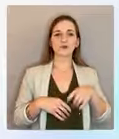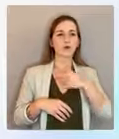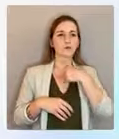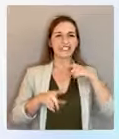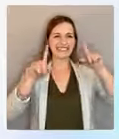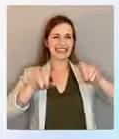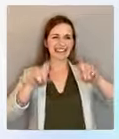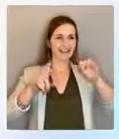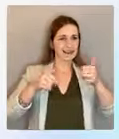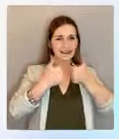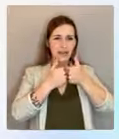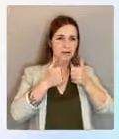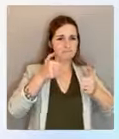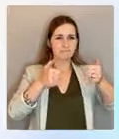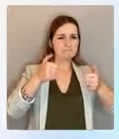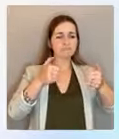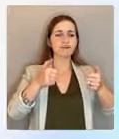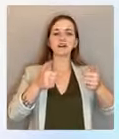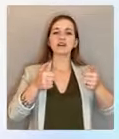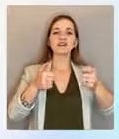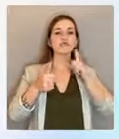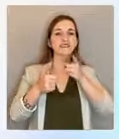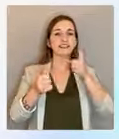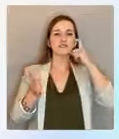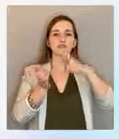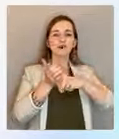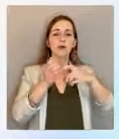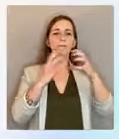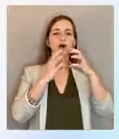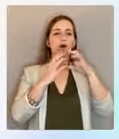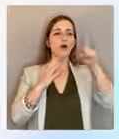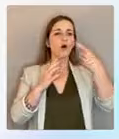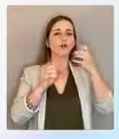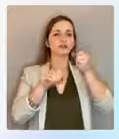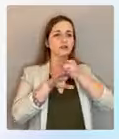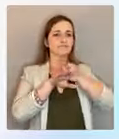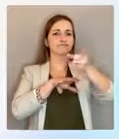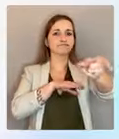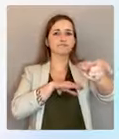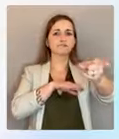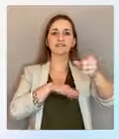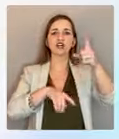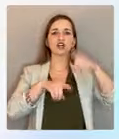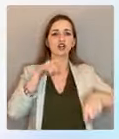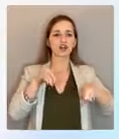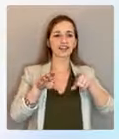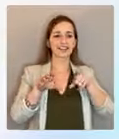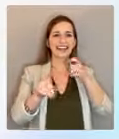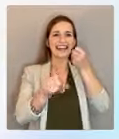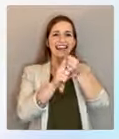Whenever we would play prototypes of this game, you could really only hit the ball in one direction, and that direction was away from you.